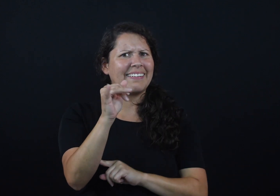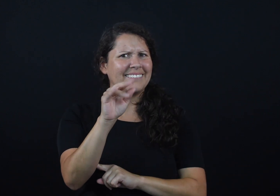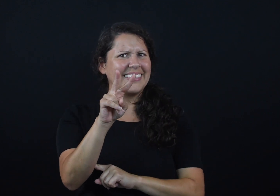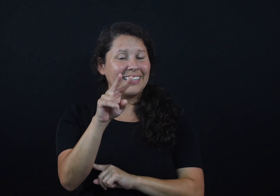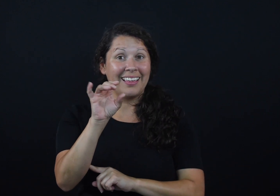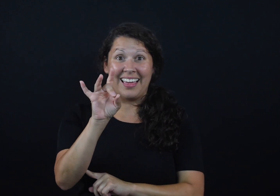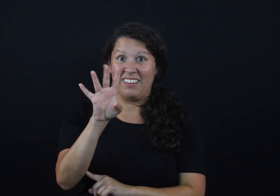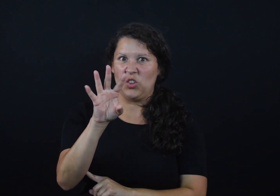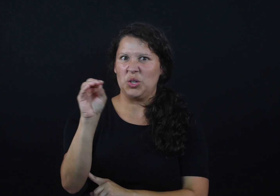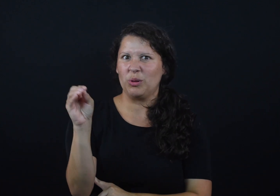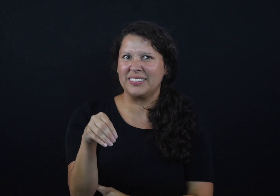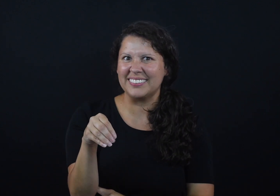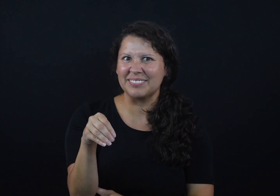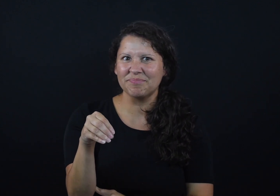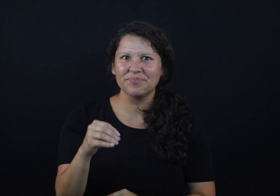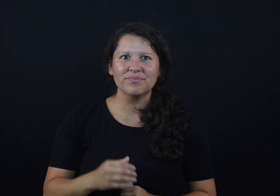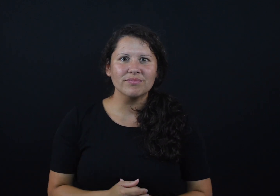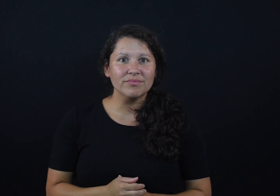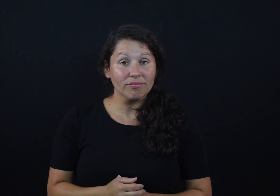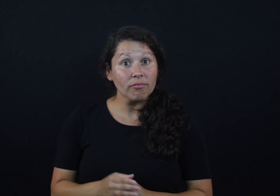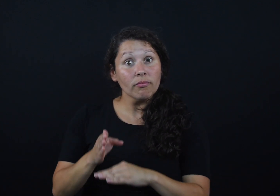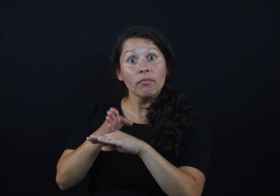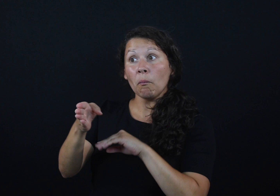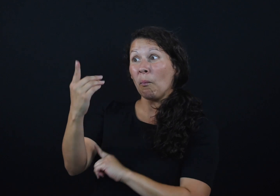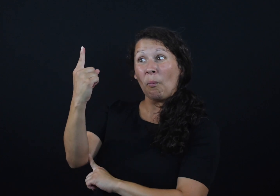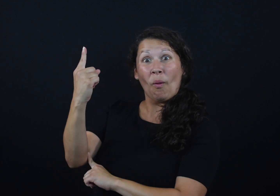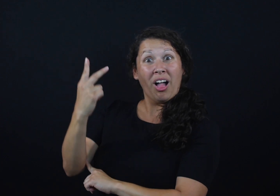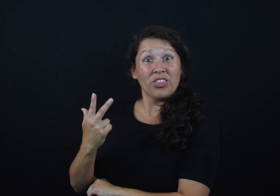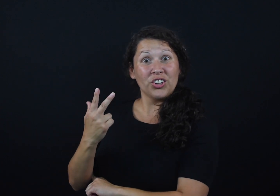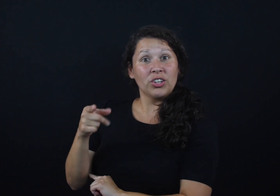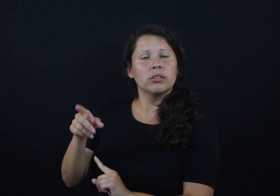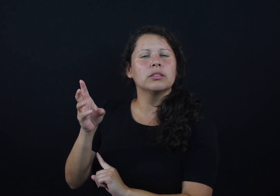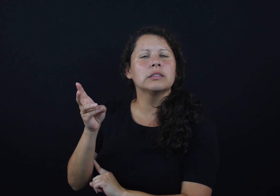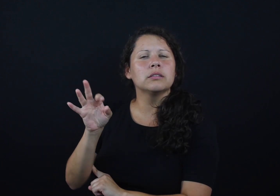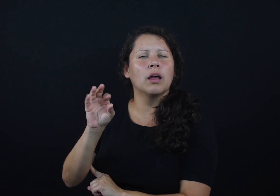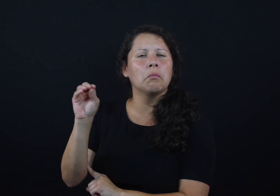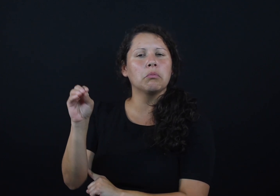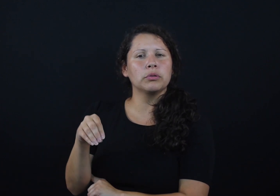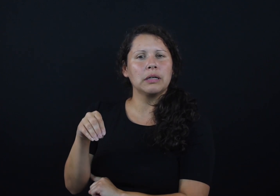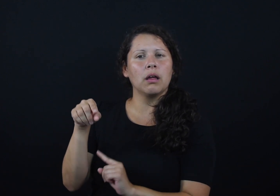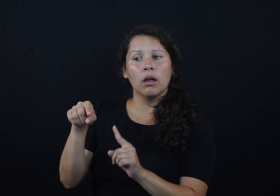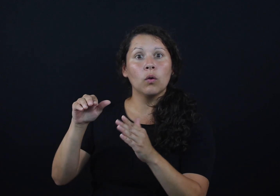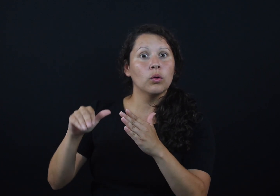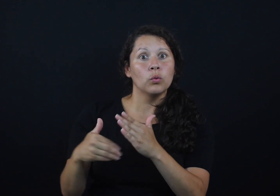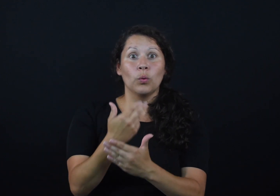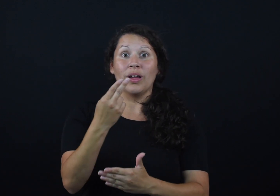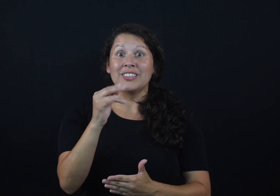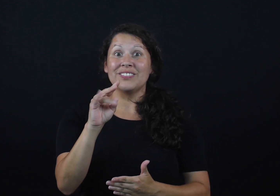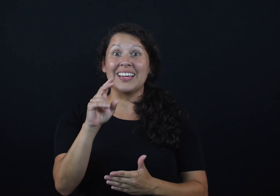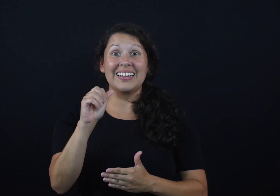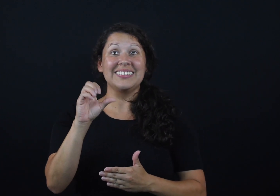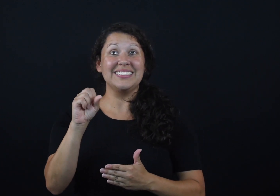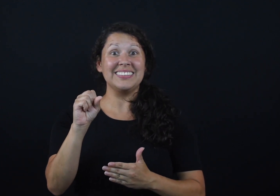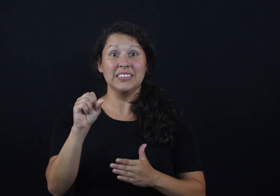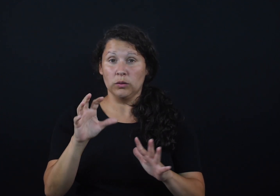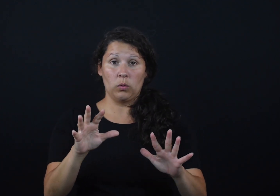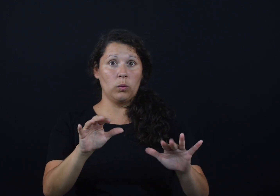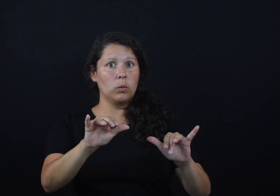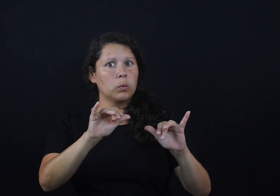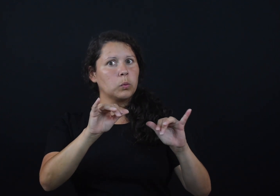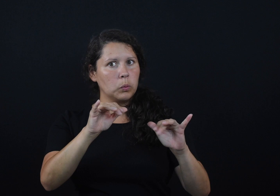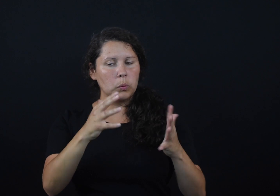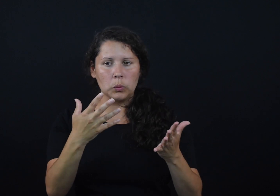● Over two-thirds (69%) of new HIV cases disproportionately